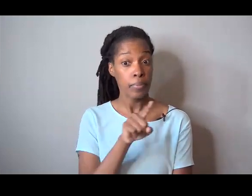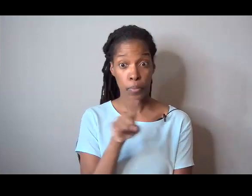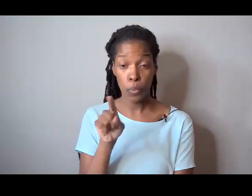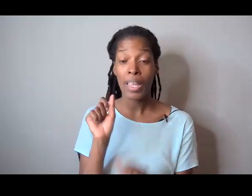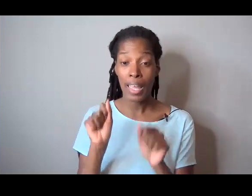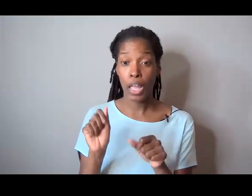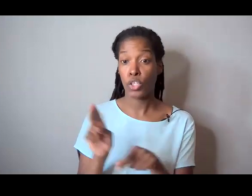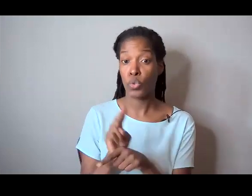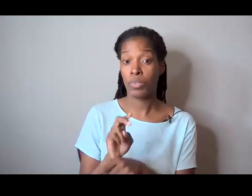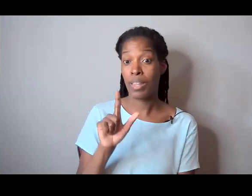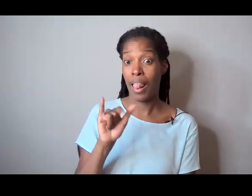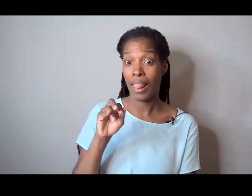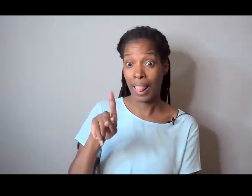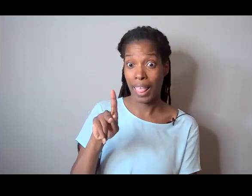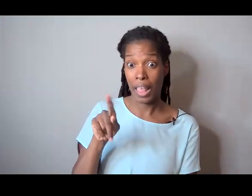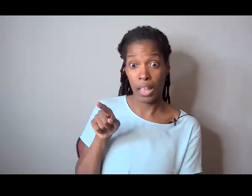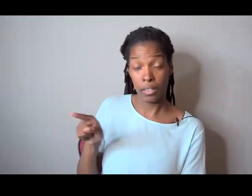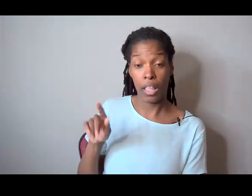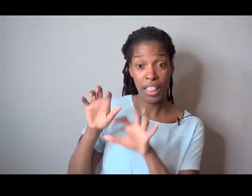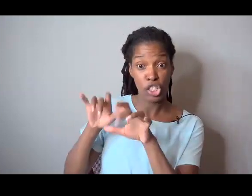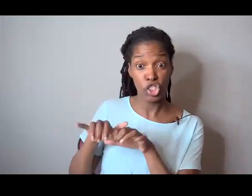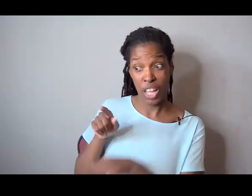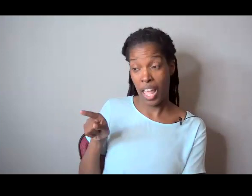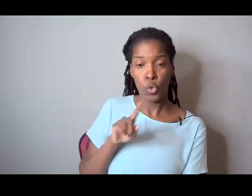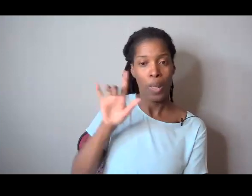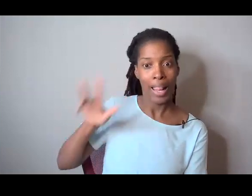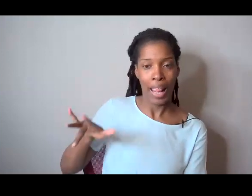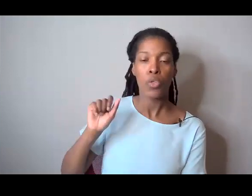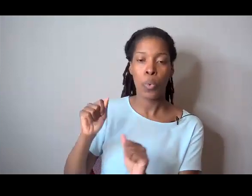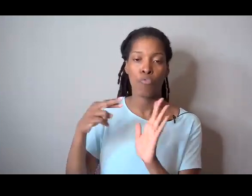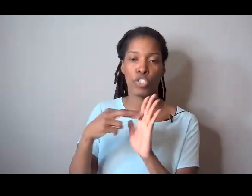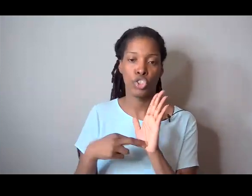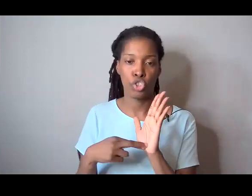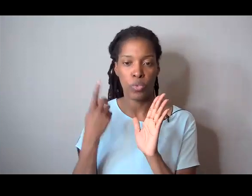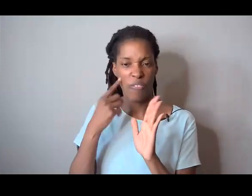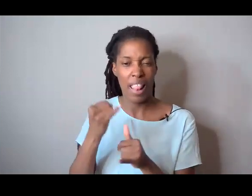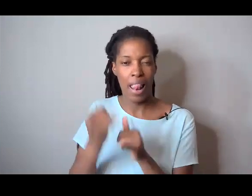Ciara will put in the chatbox to register for that last webinar if you'd like to.